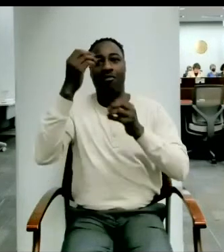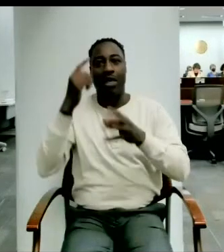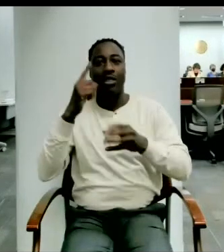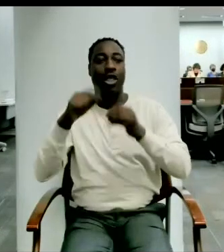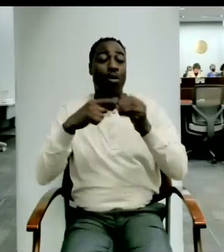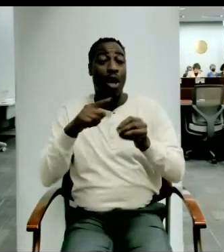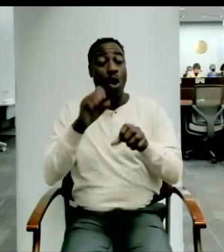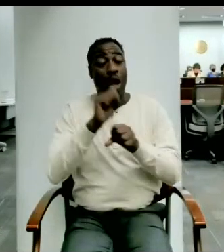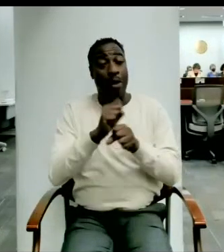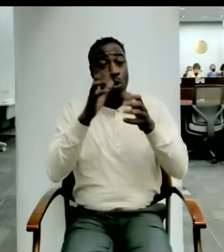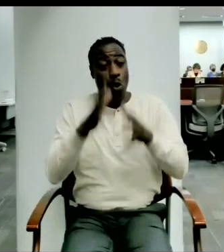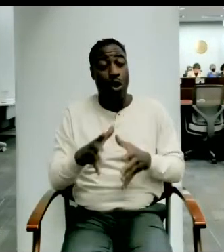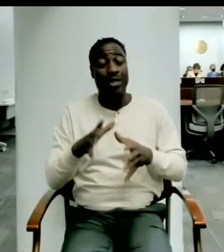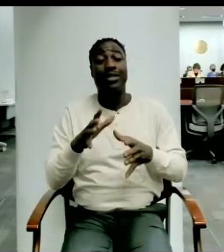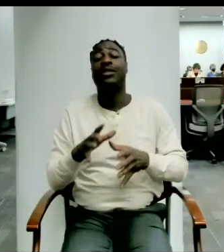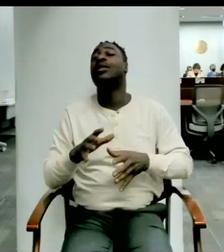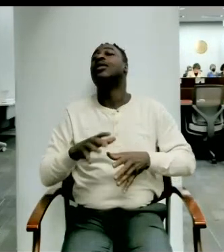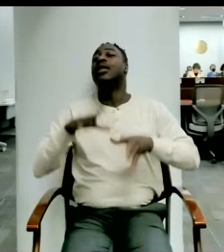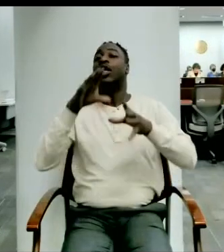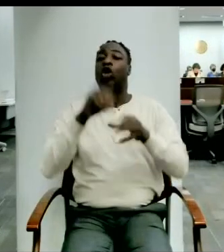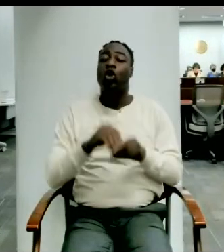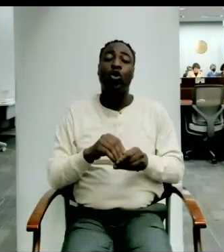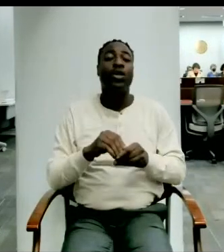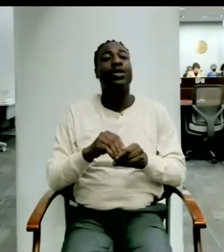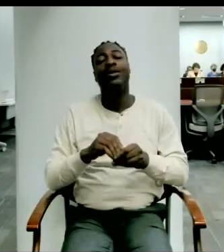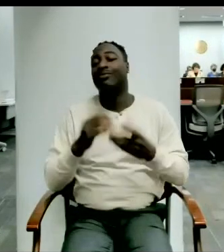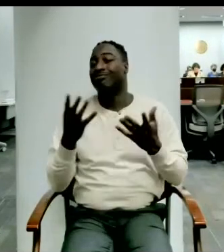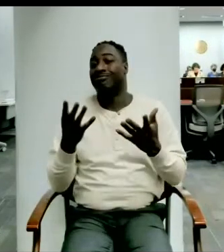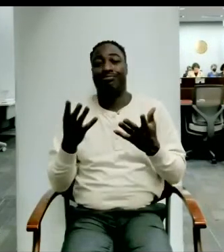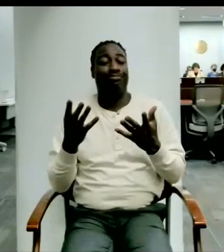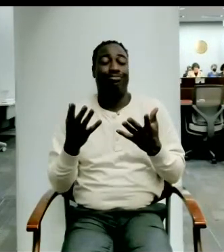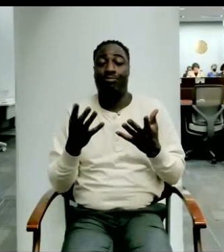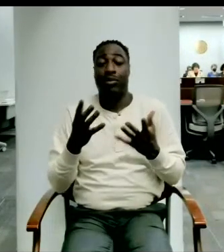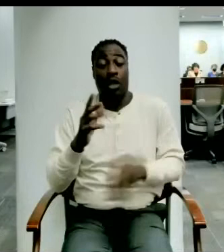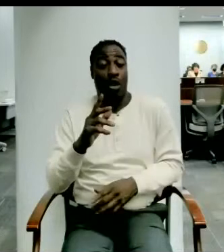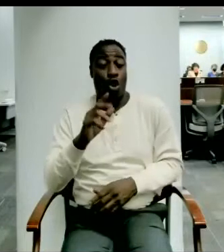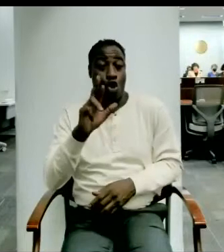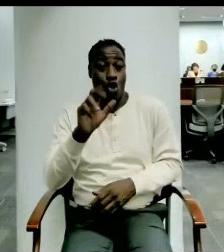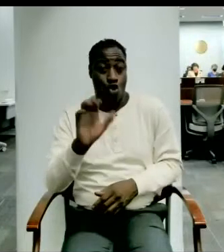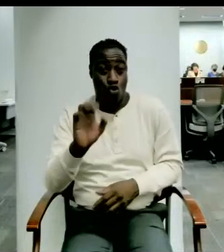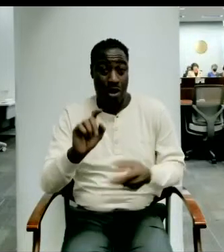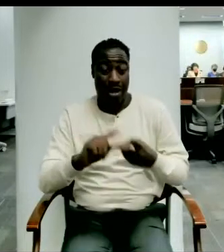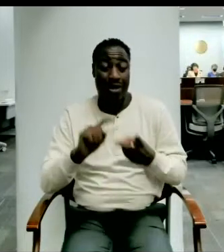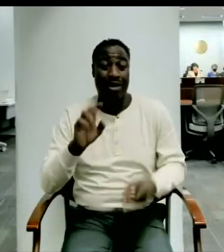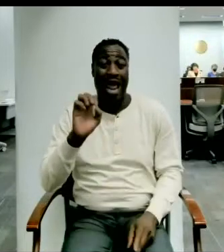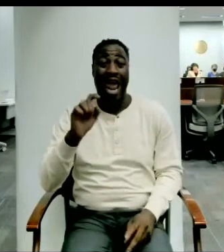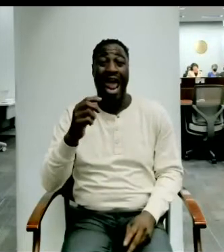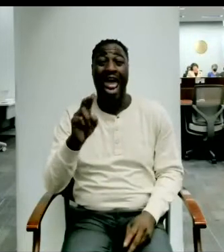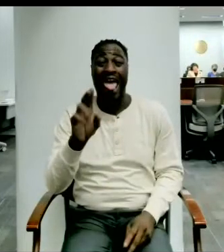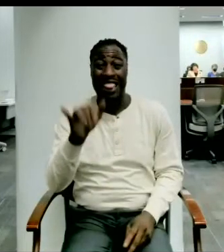including on an individualized employee by employee basis, race, ethnicity, gender,